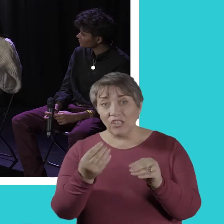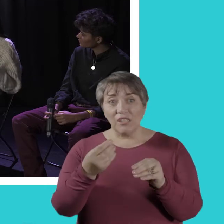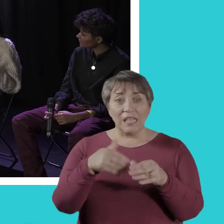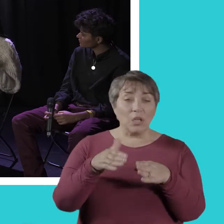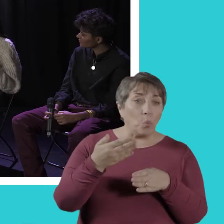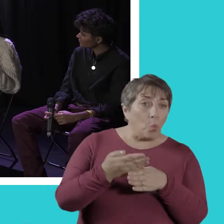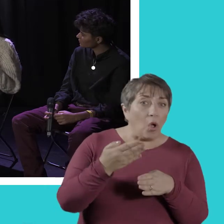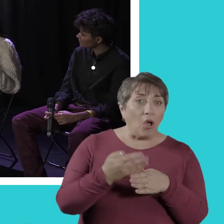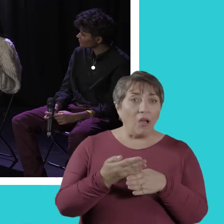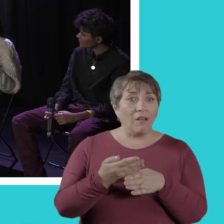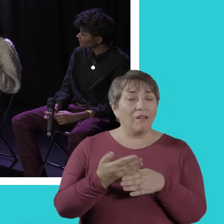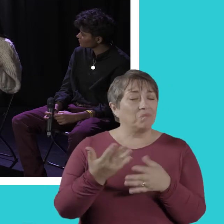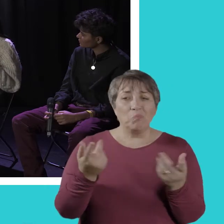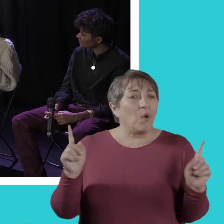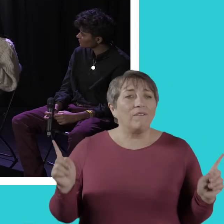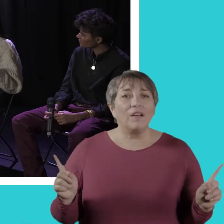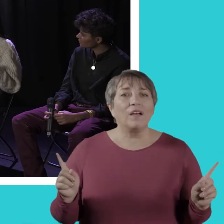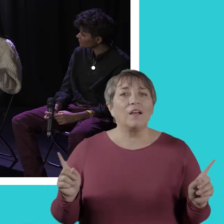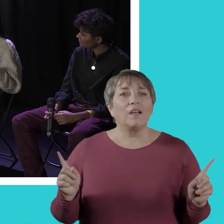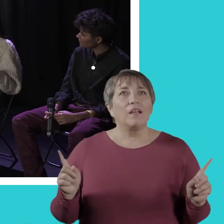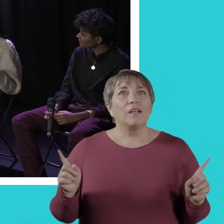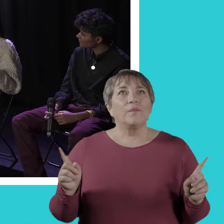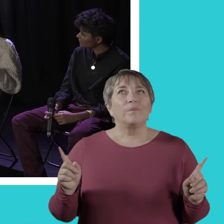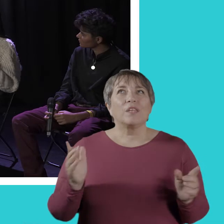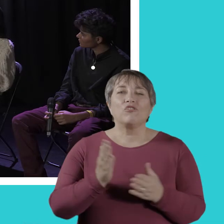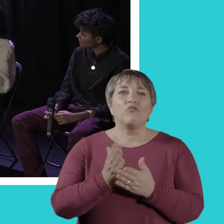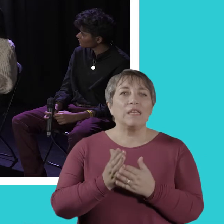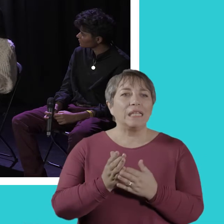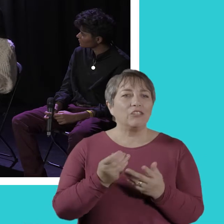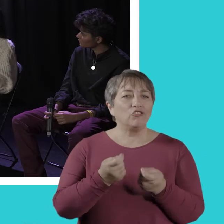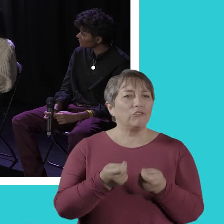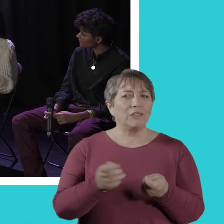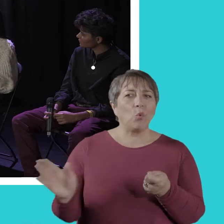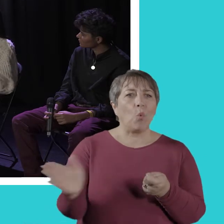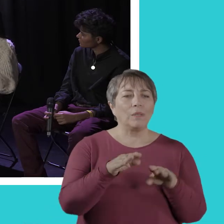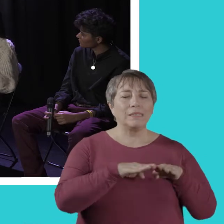And so it's not so much about treating everyone the same but it's as you said requiring different